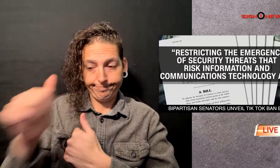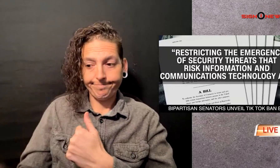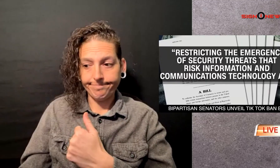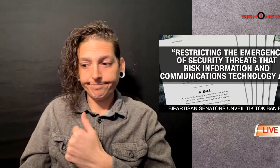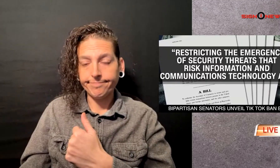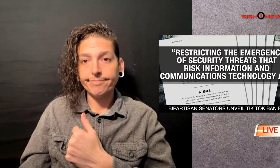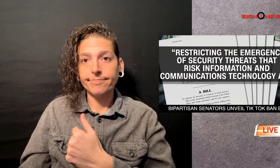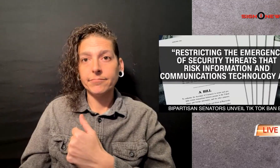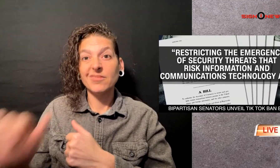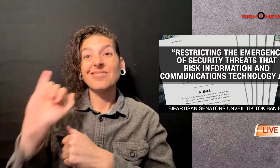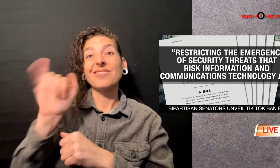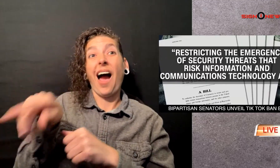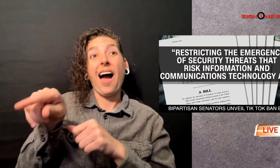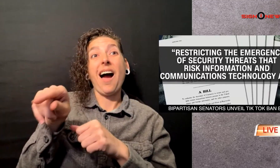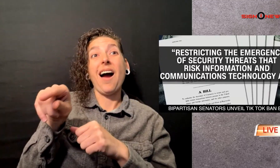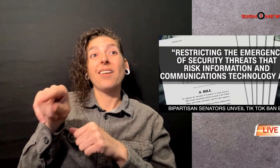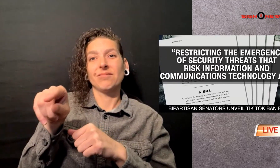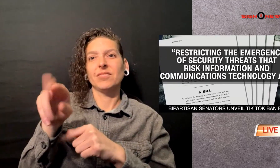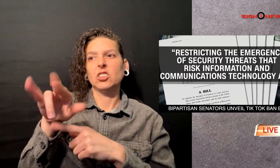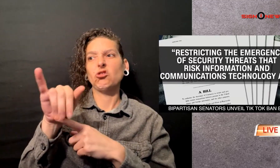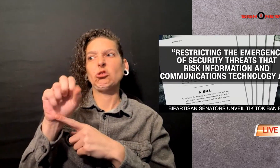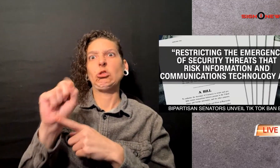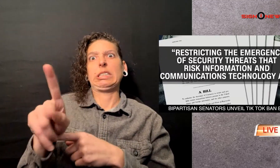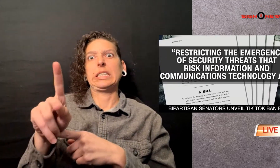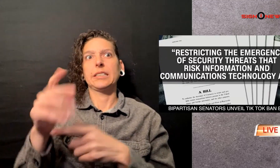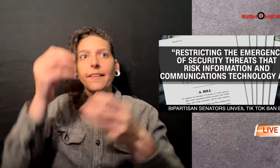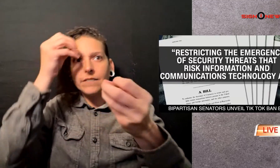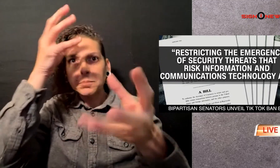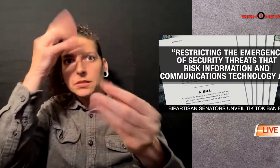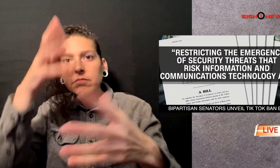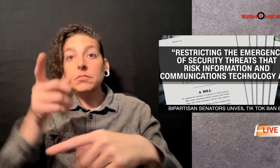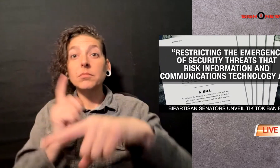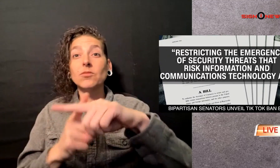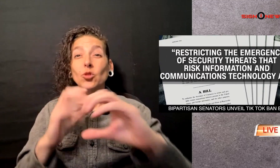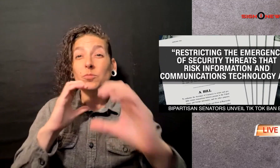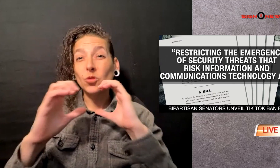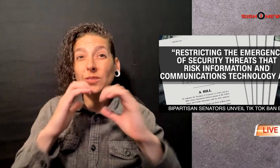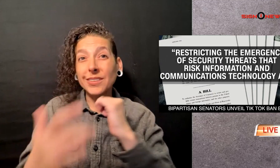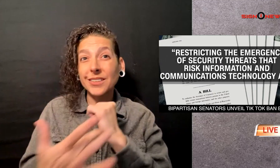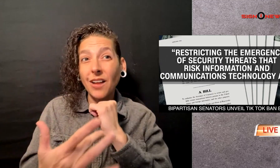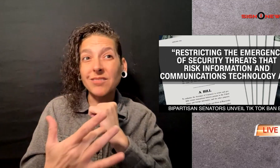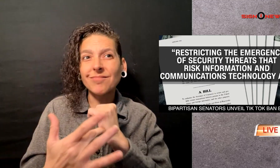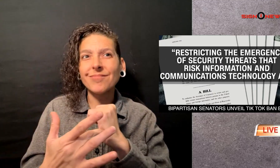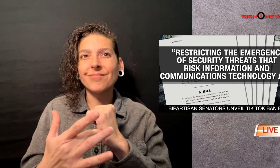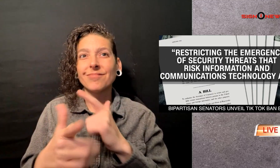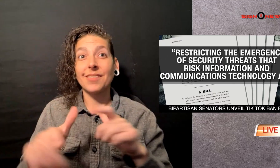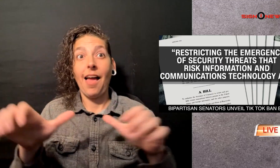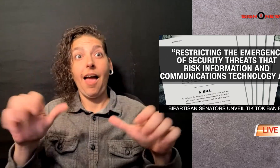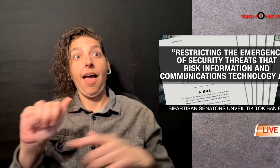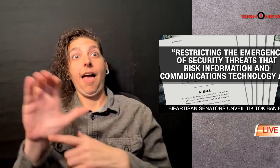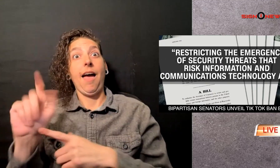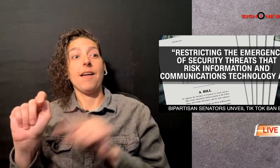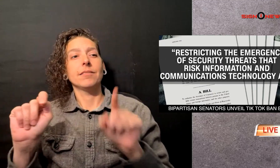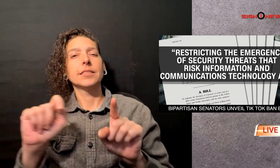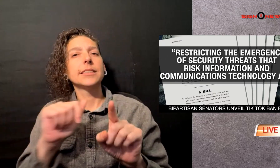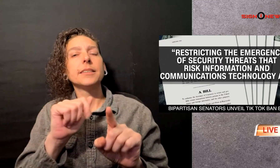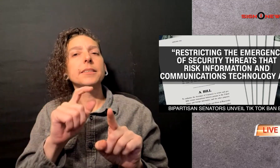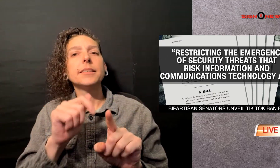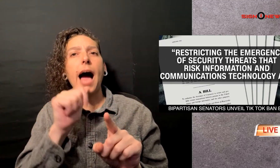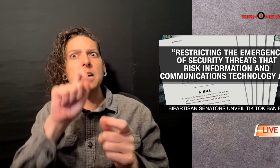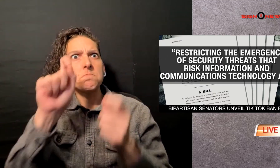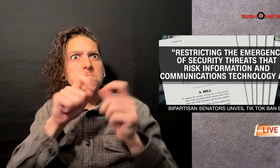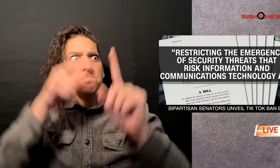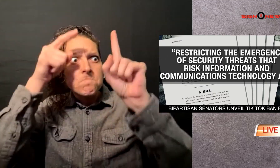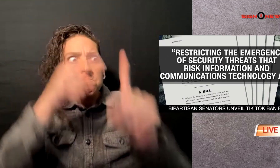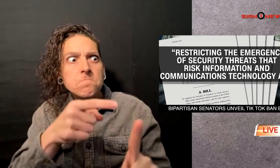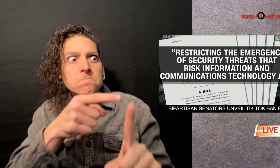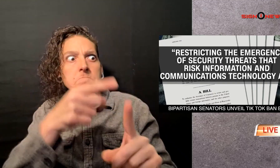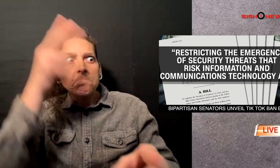information and communications technology act doesn't specifically name check TikTok